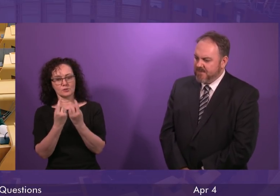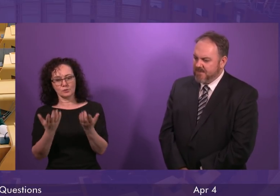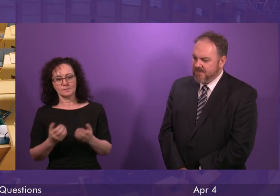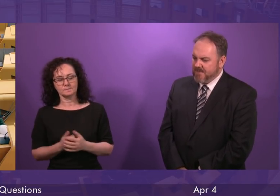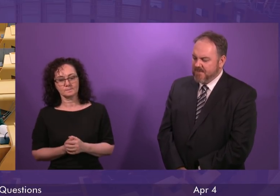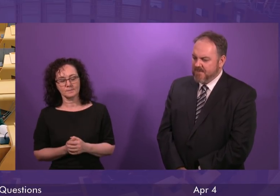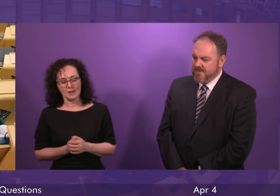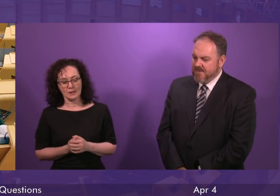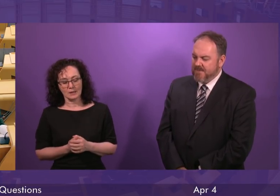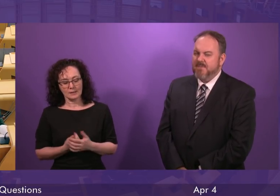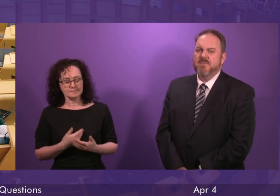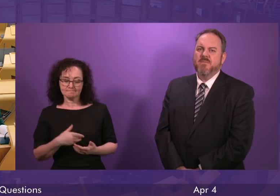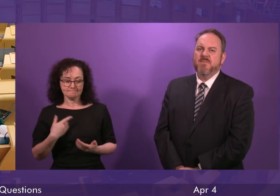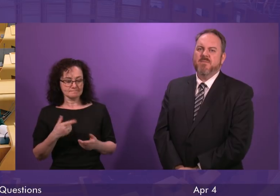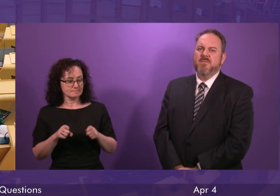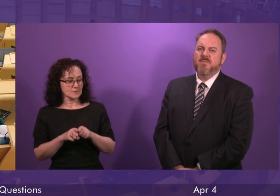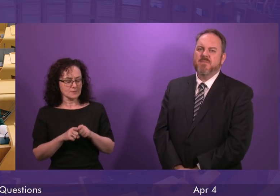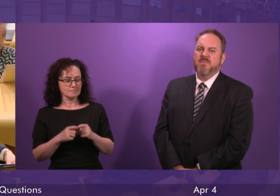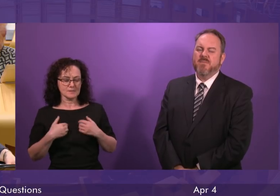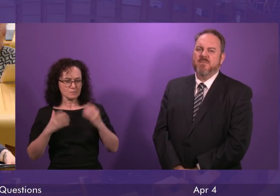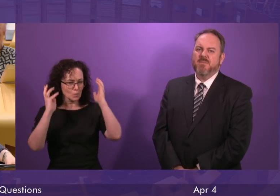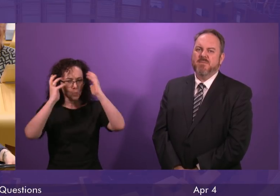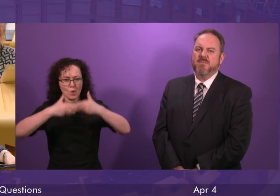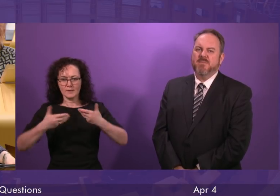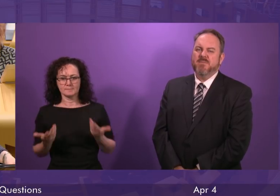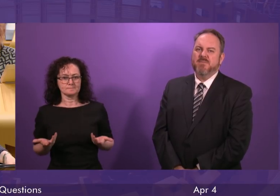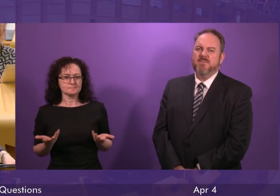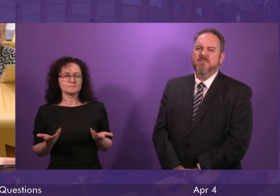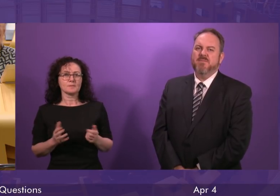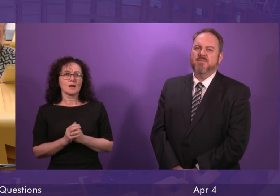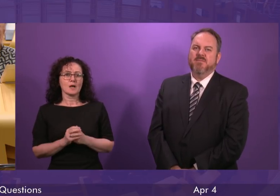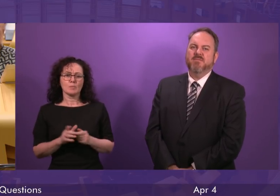issue, and I very much share the concerns that he has expressed. I was concerned to